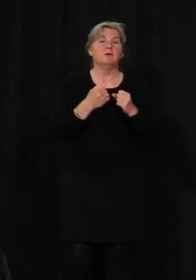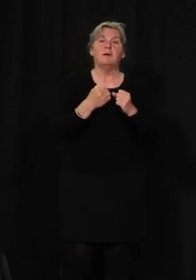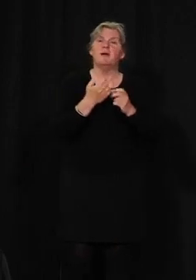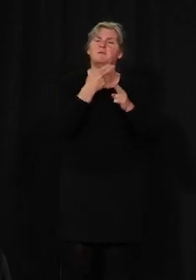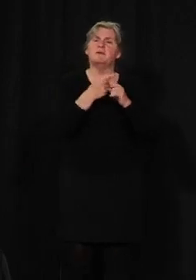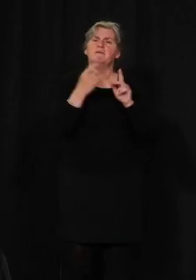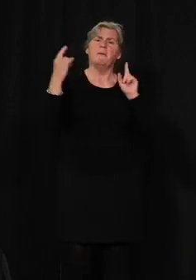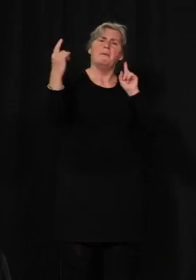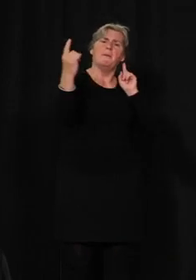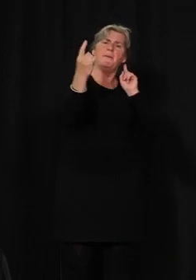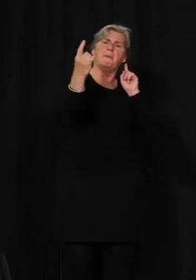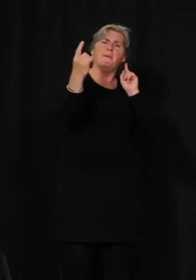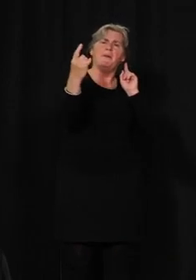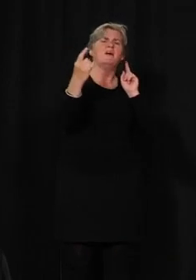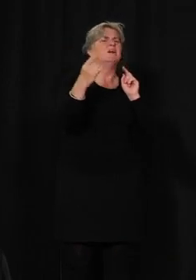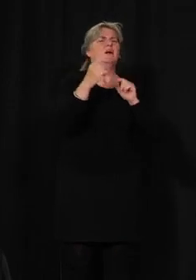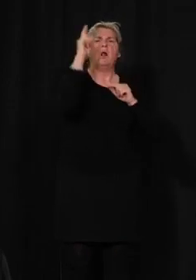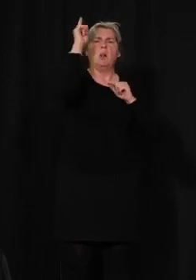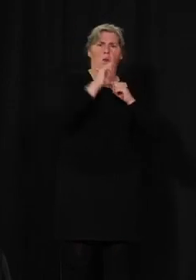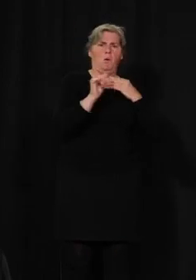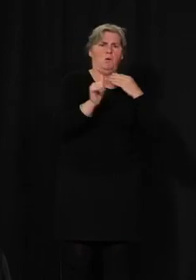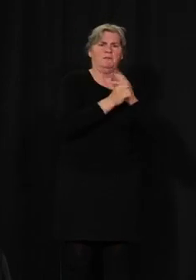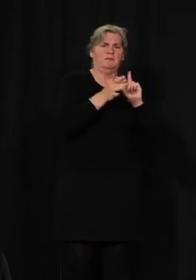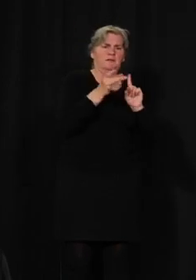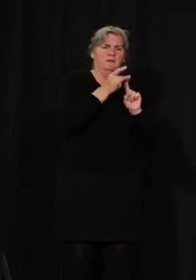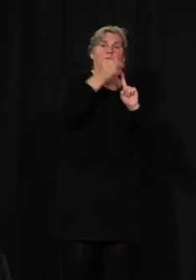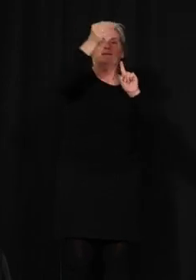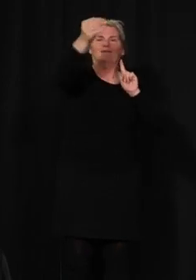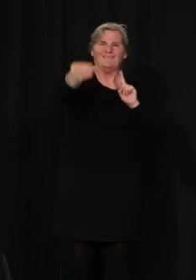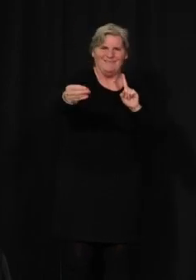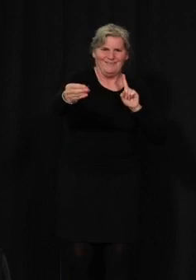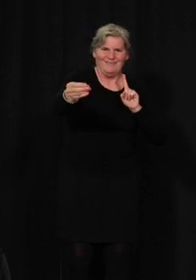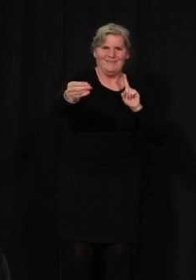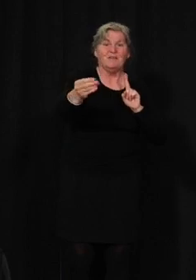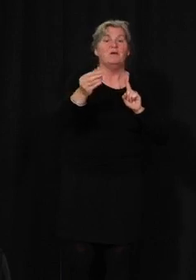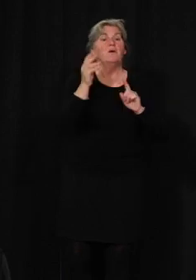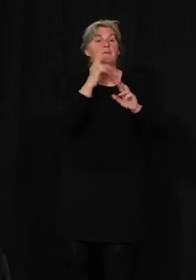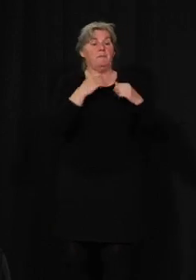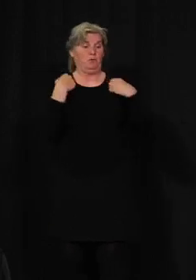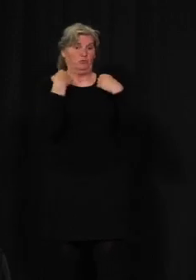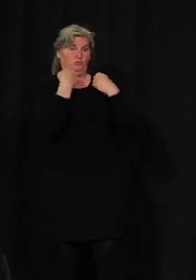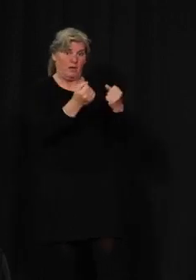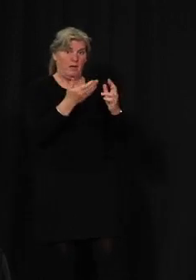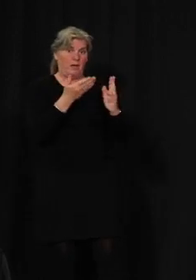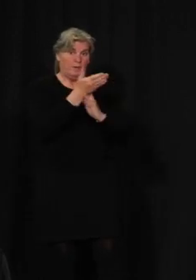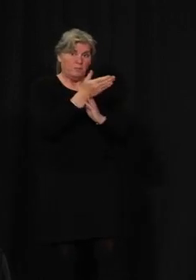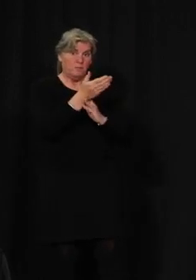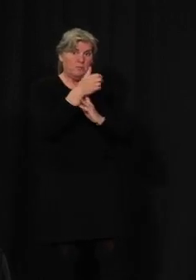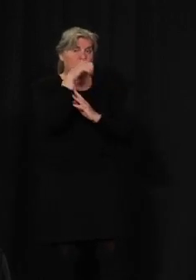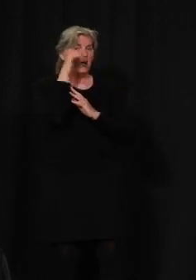interactions is very low. So let people who are passing through, pass through.